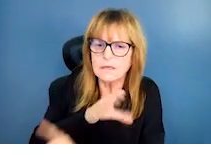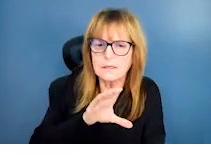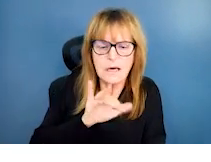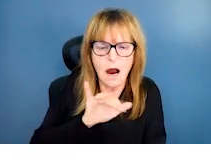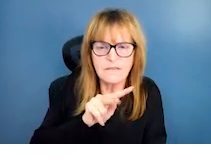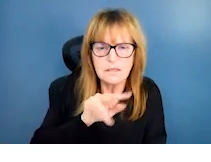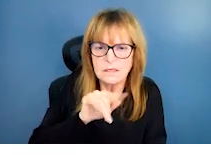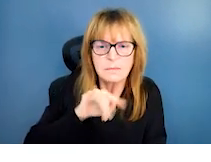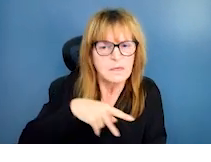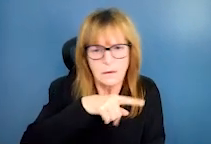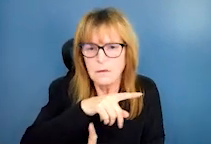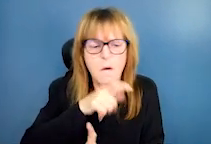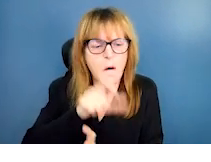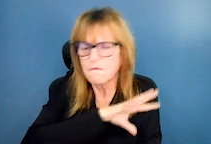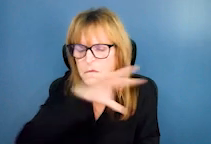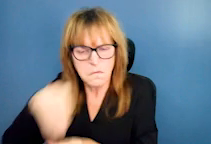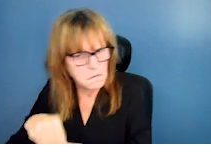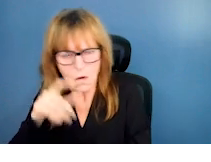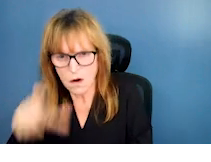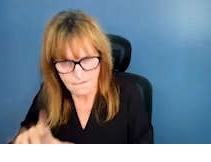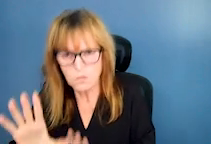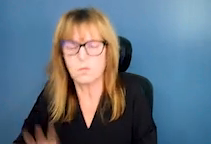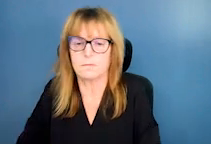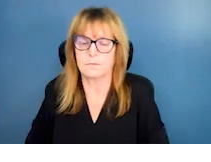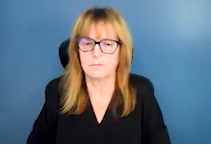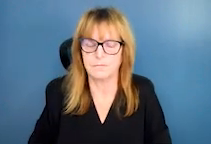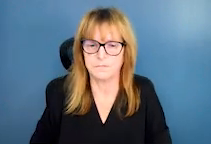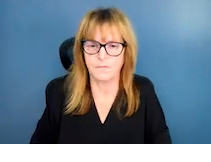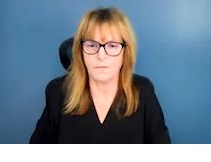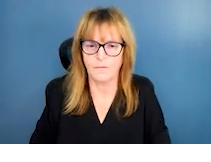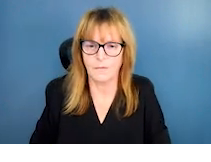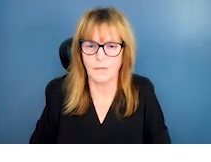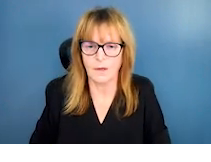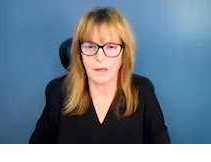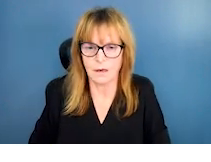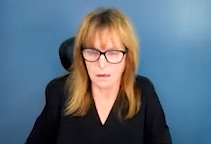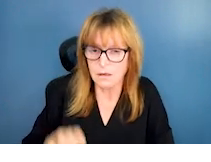Your CVITP Organization Identification Number or COIN, which is used as a